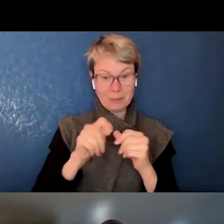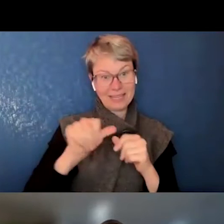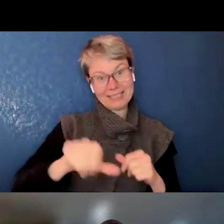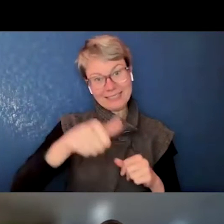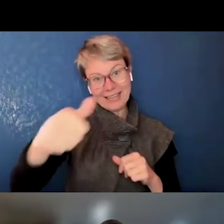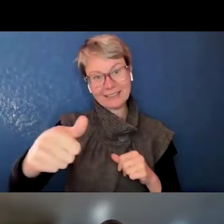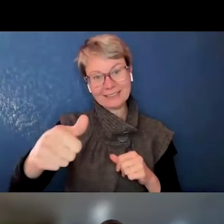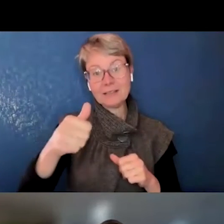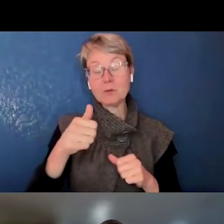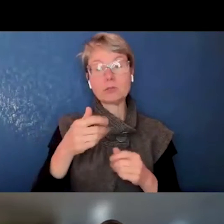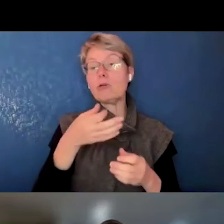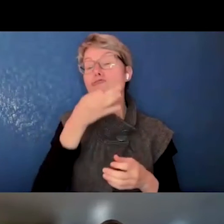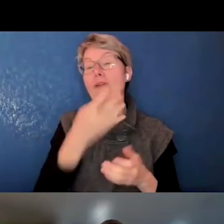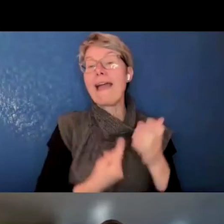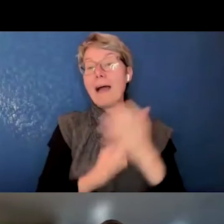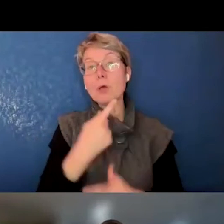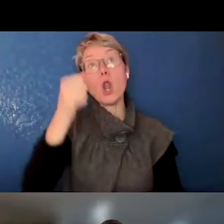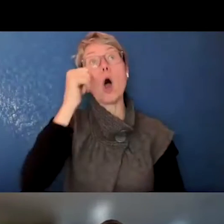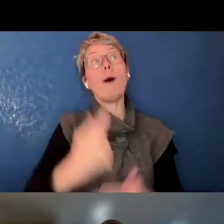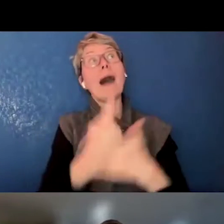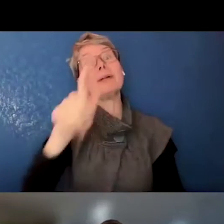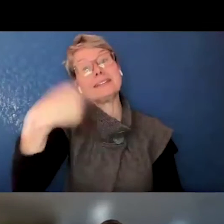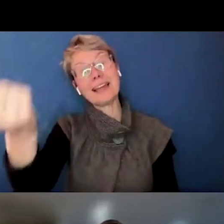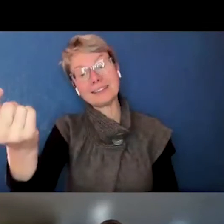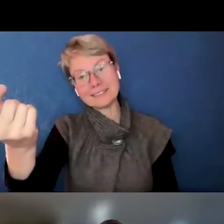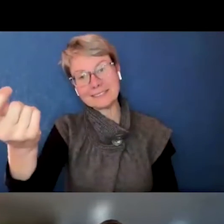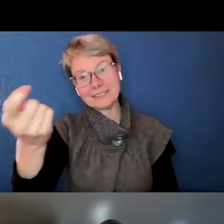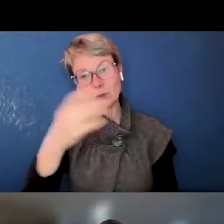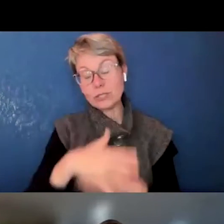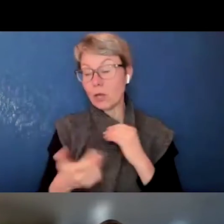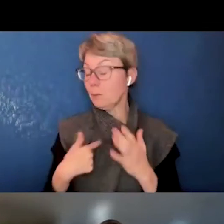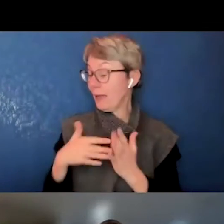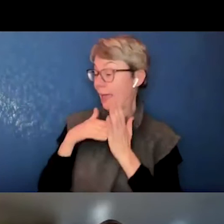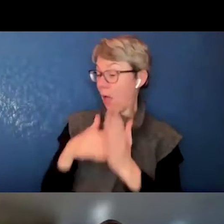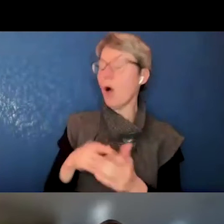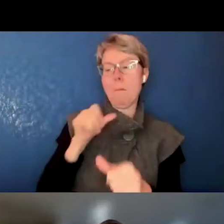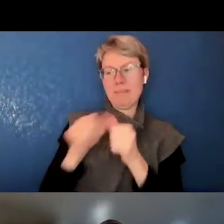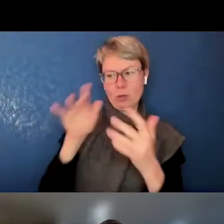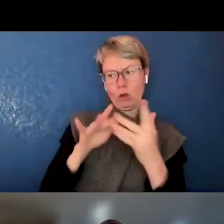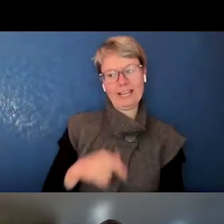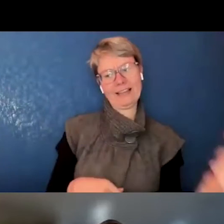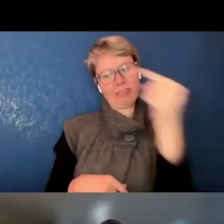get any feedback about um about the outcome so it was really nice to hear that I was able to